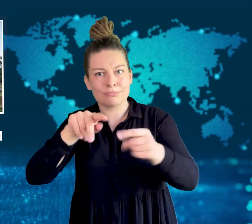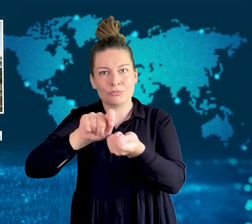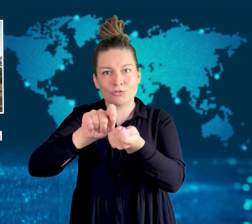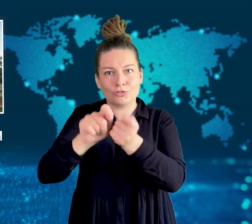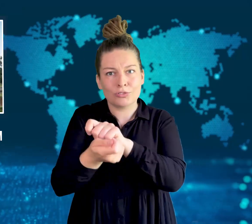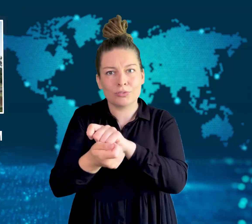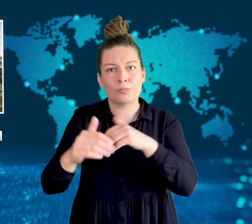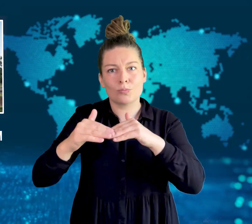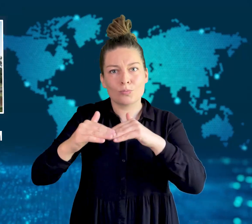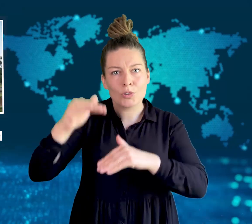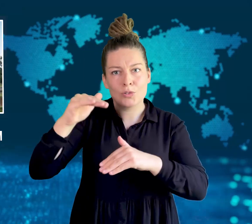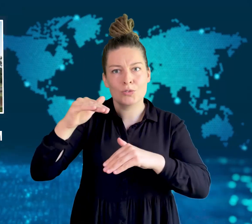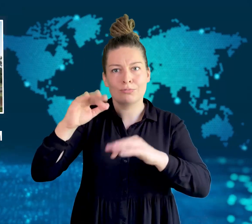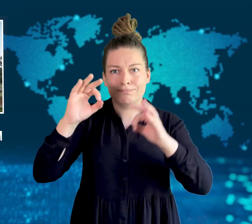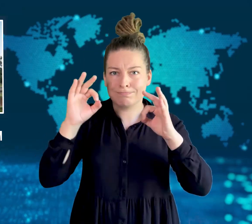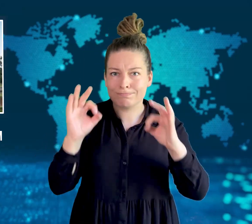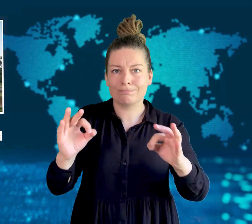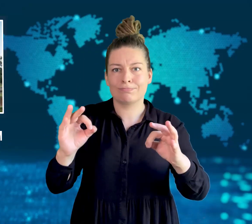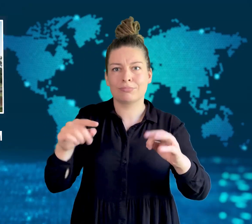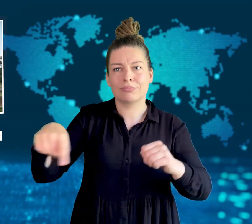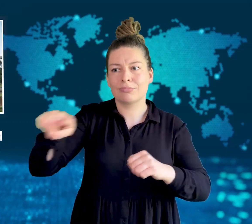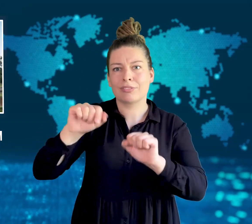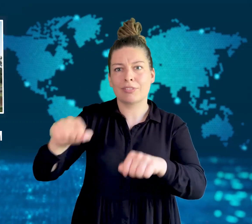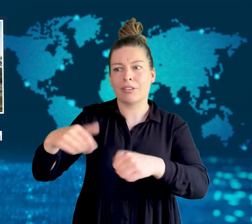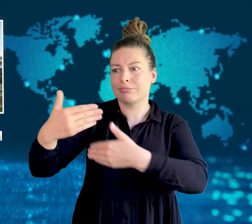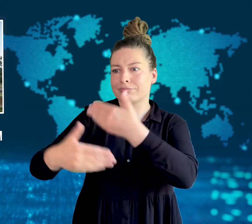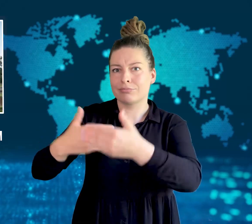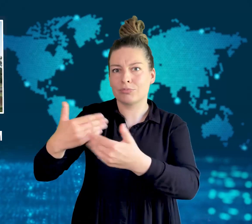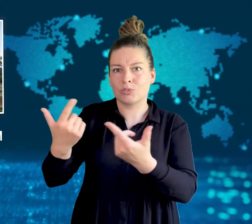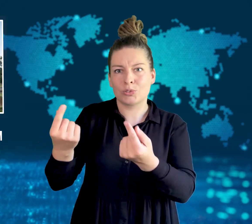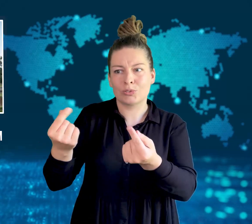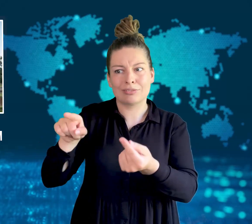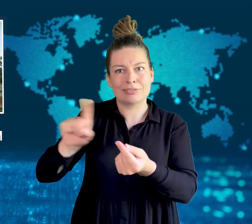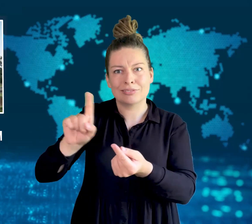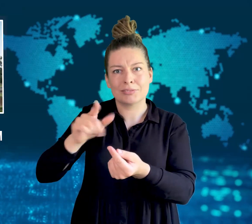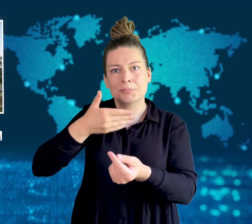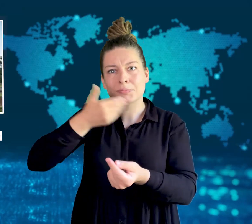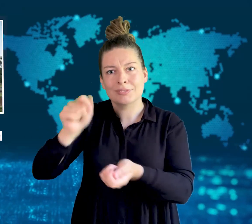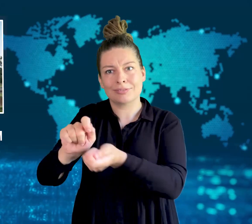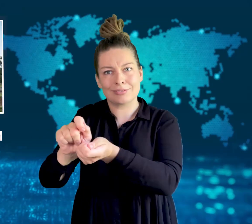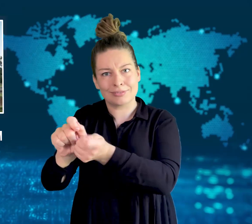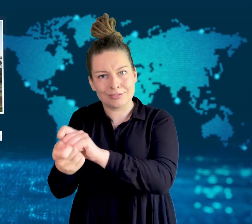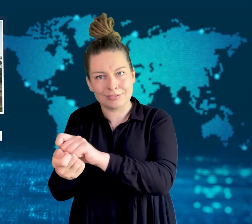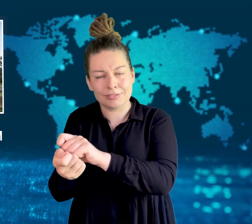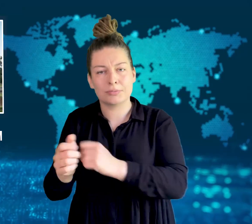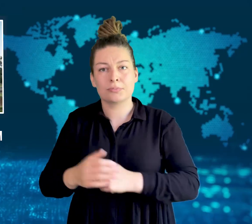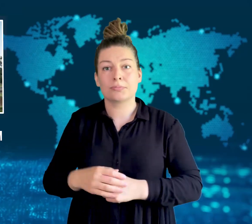Del Monte claims it has taken action with its own investigation